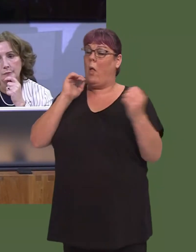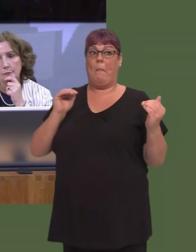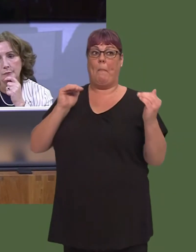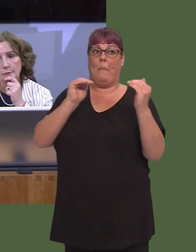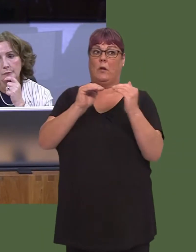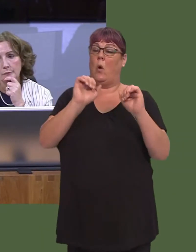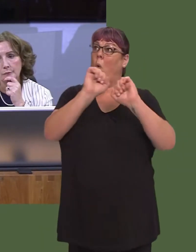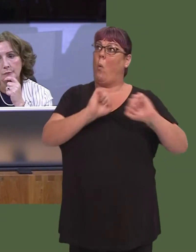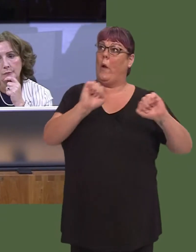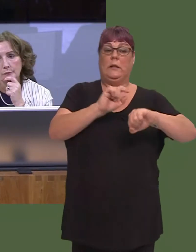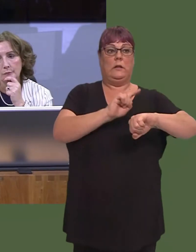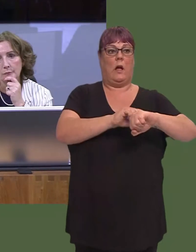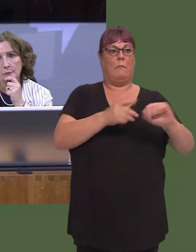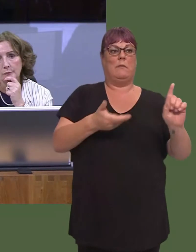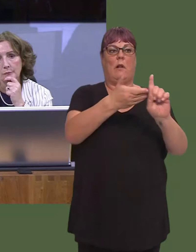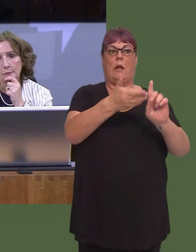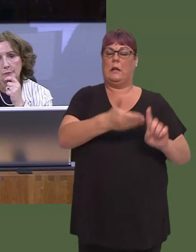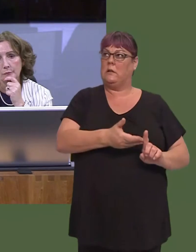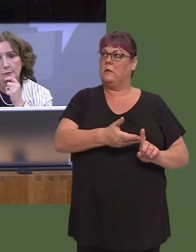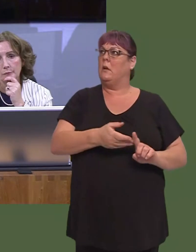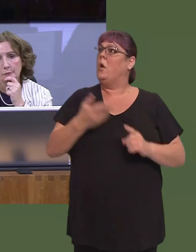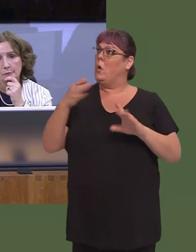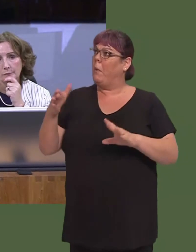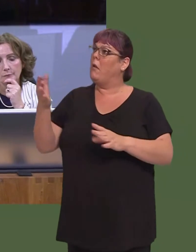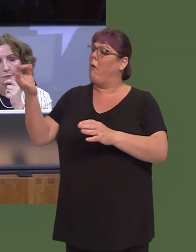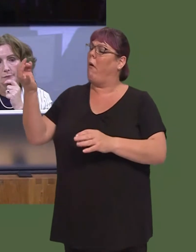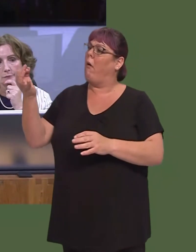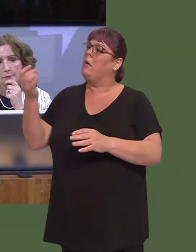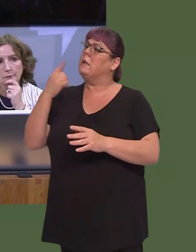I marched through many lobbies voting against EU legislation over the years, seems to be